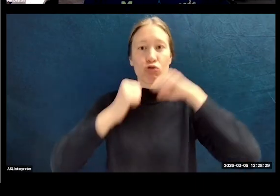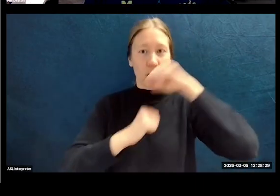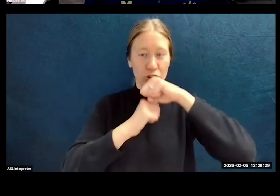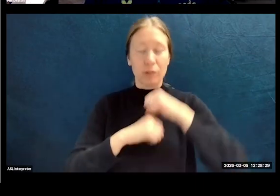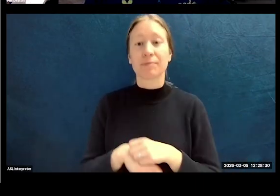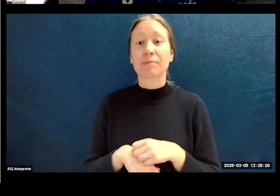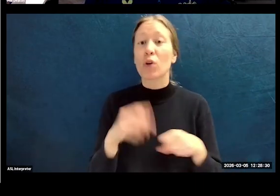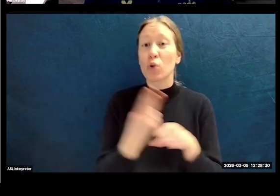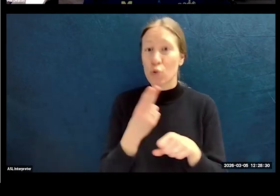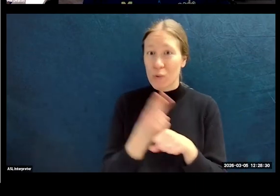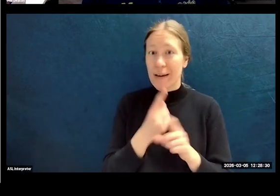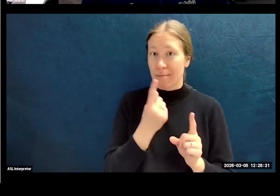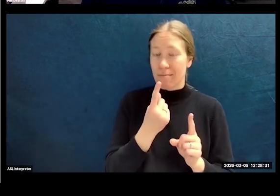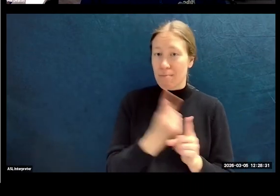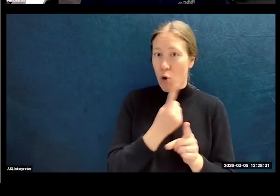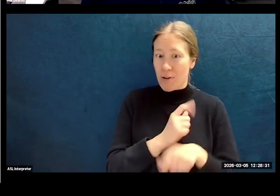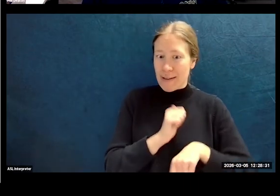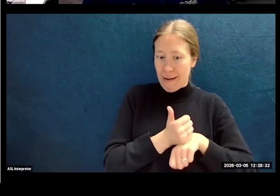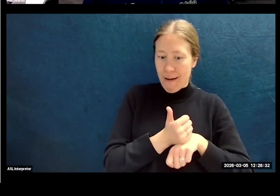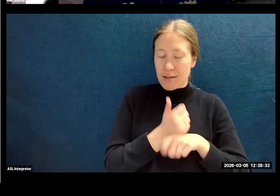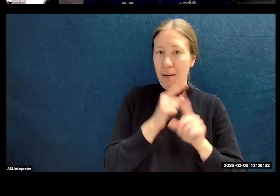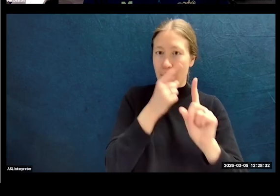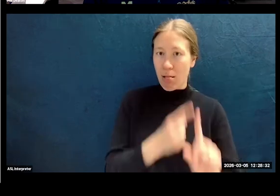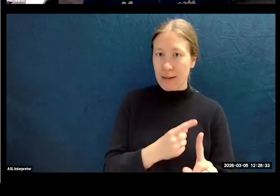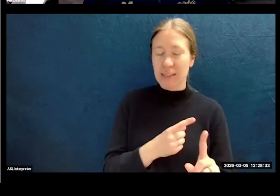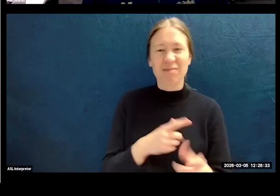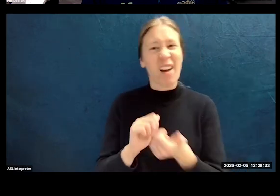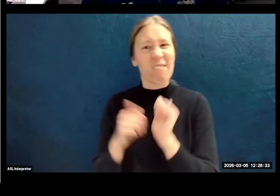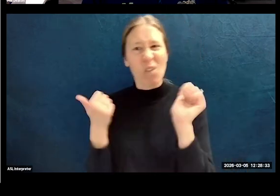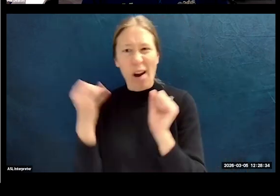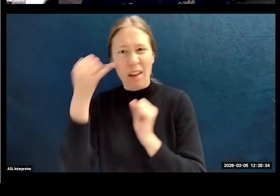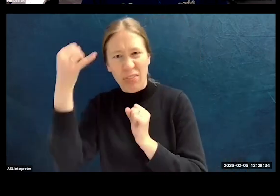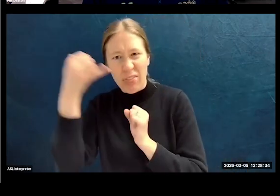rather than creating custom bullets or using hyphens or asterisks or something else as a bullet